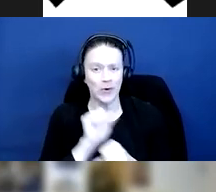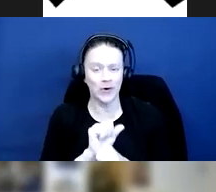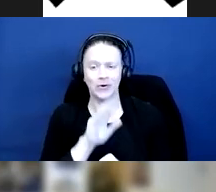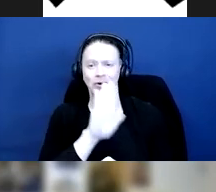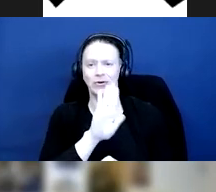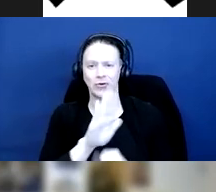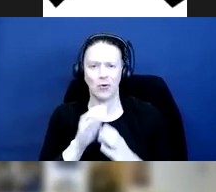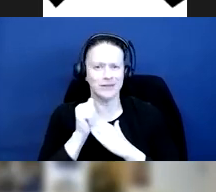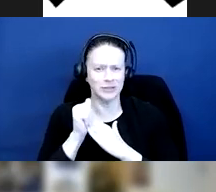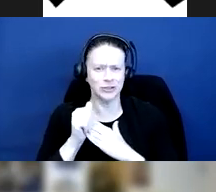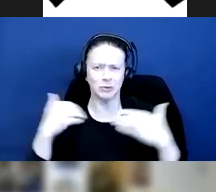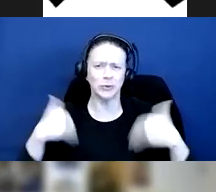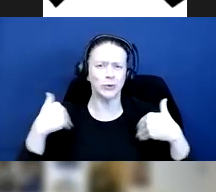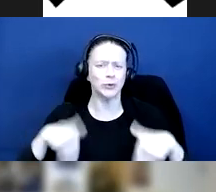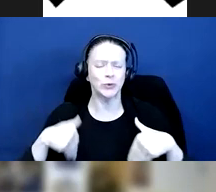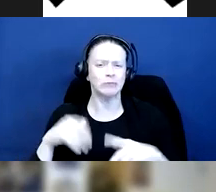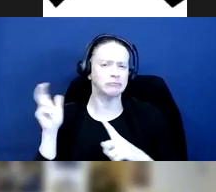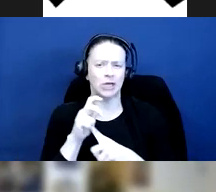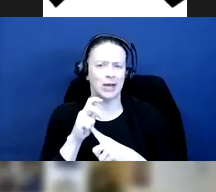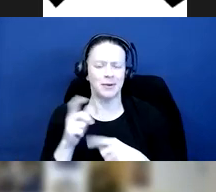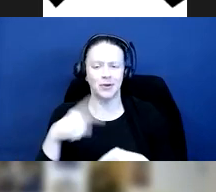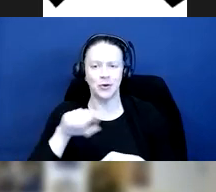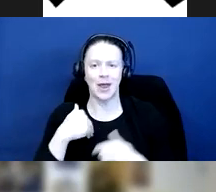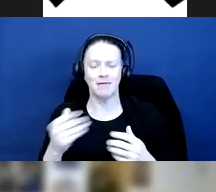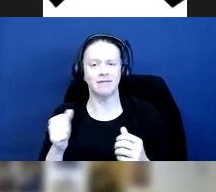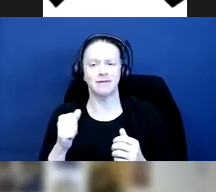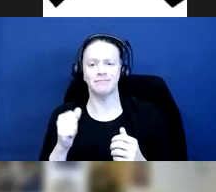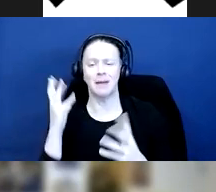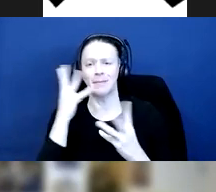You have a beautiful decade long tradition